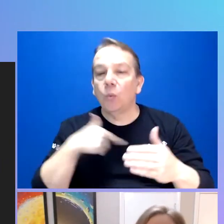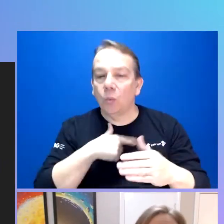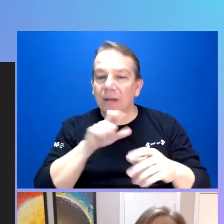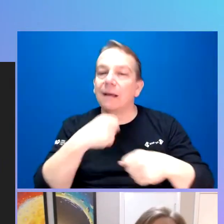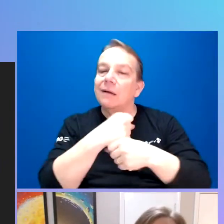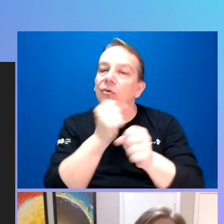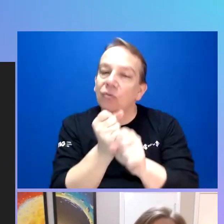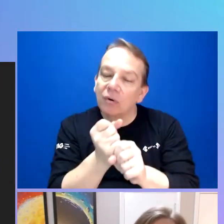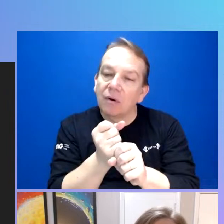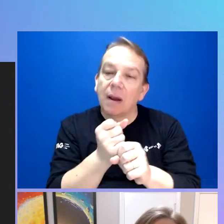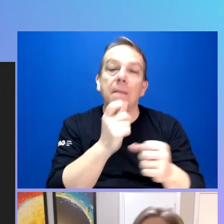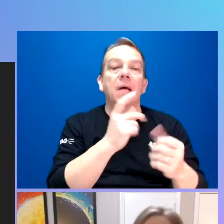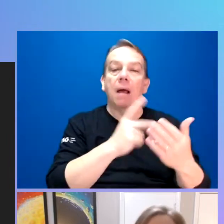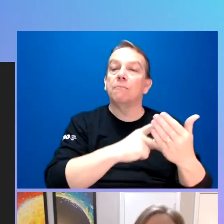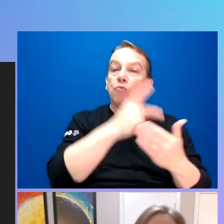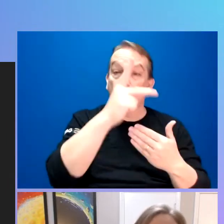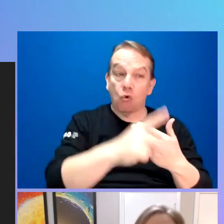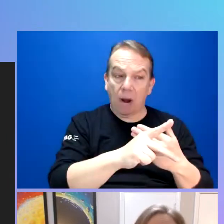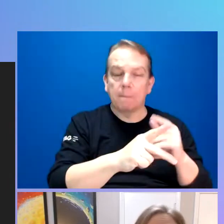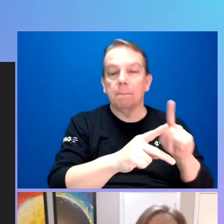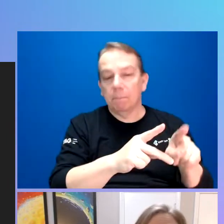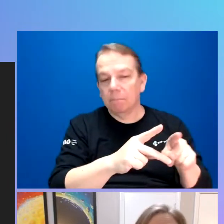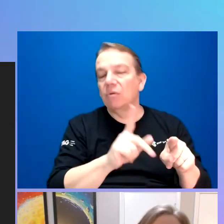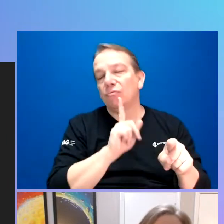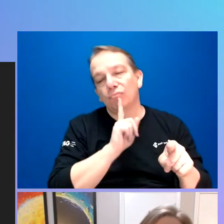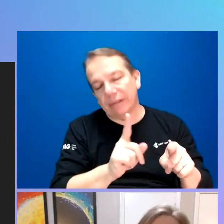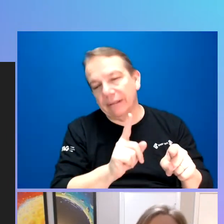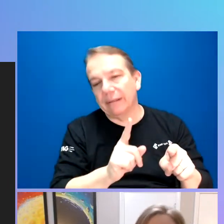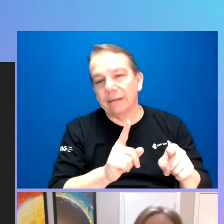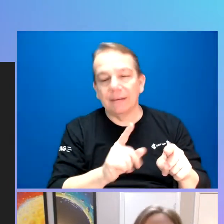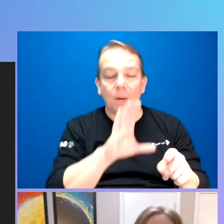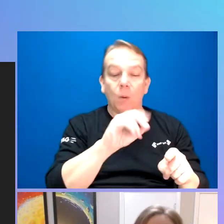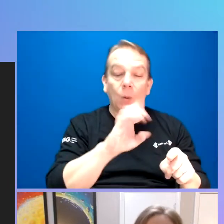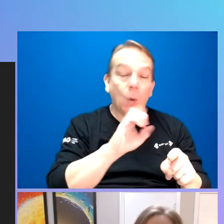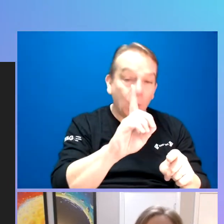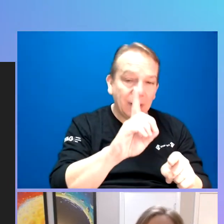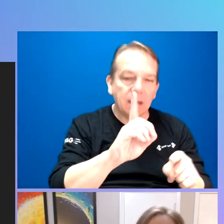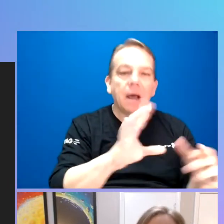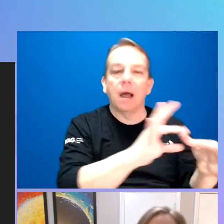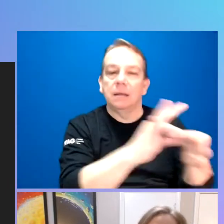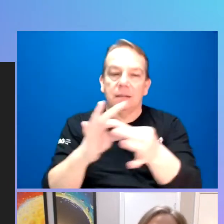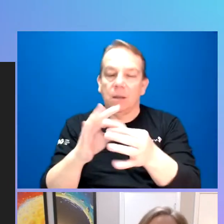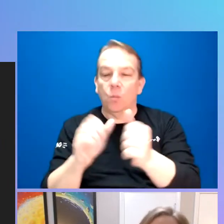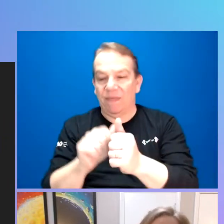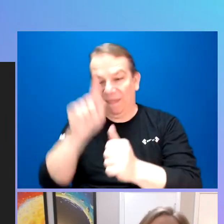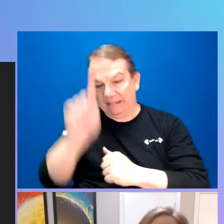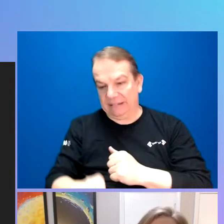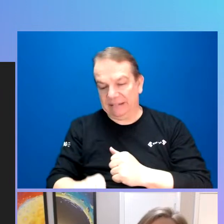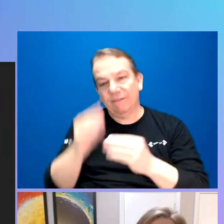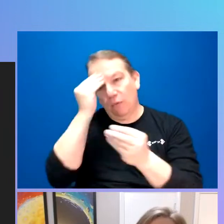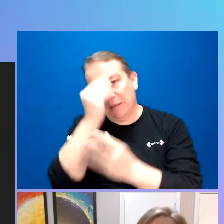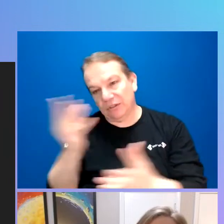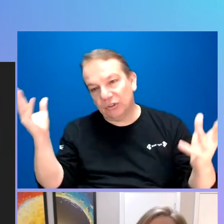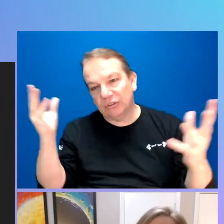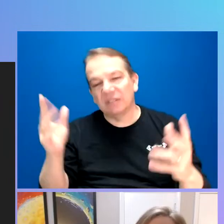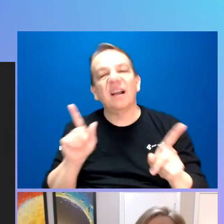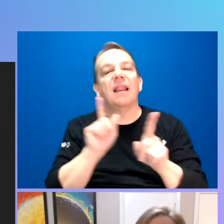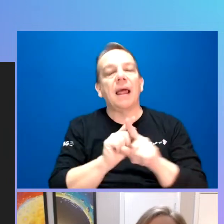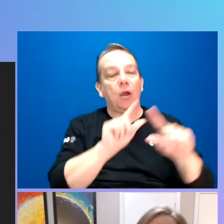programmatic or really just means coded association. It's by grouping and nesting things